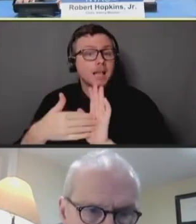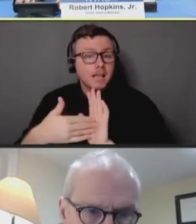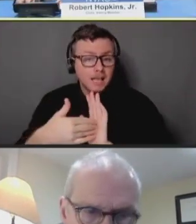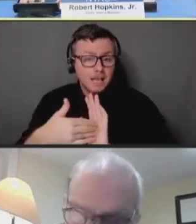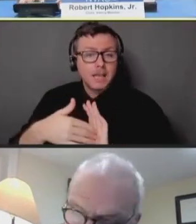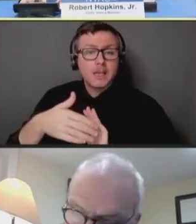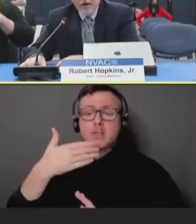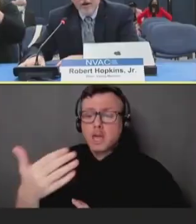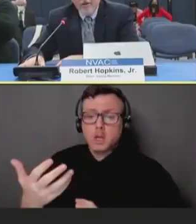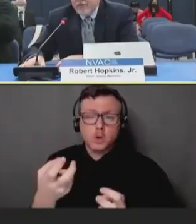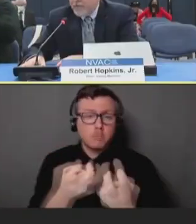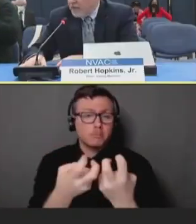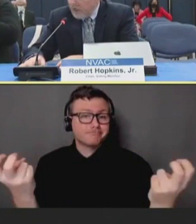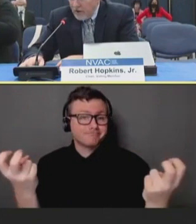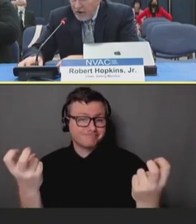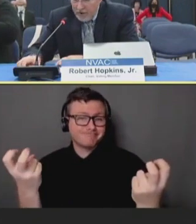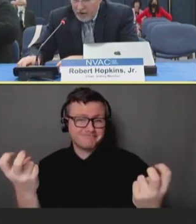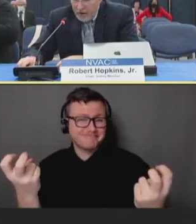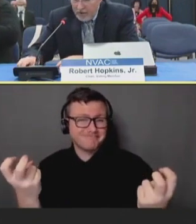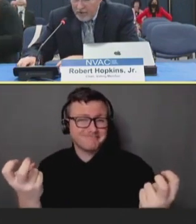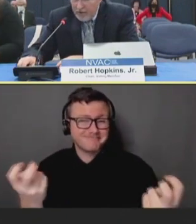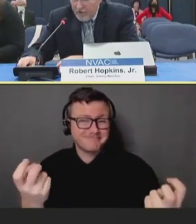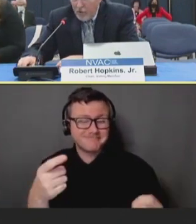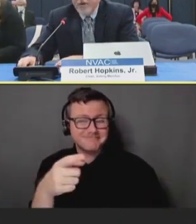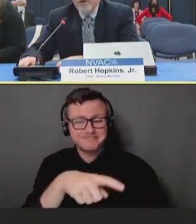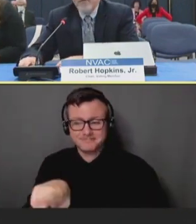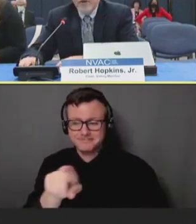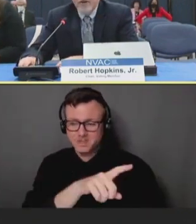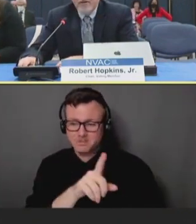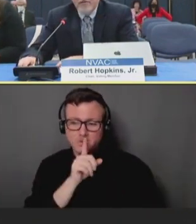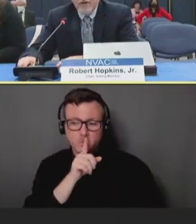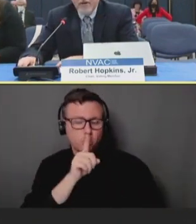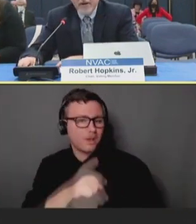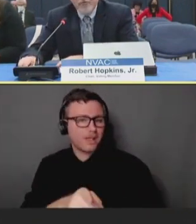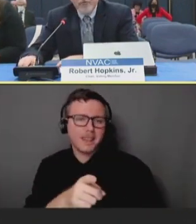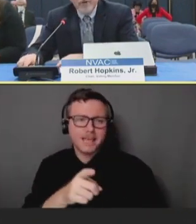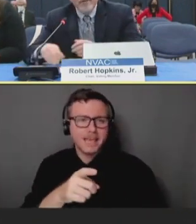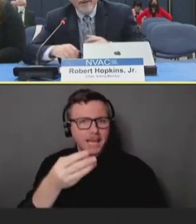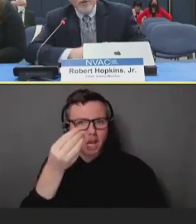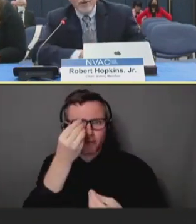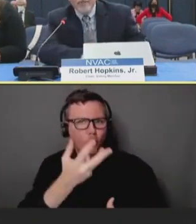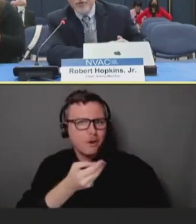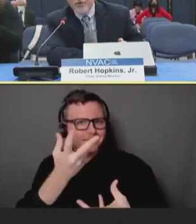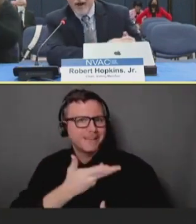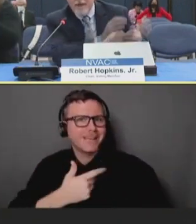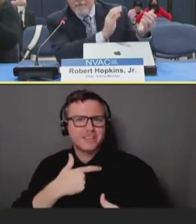This has been very informative and interesting and thank you again for your time.